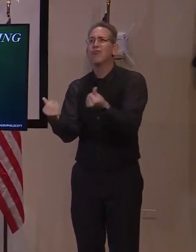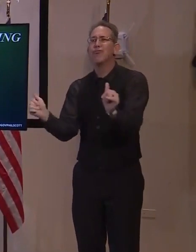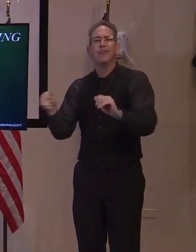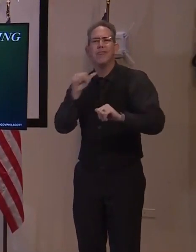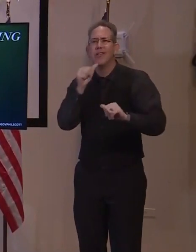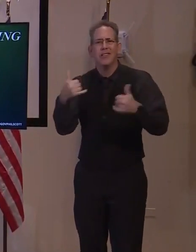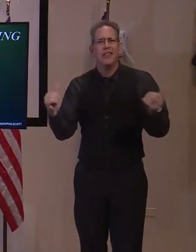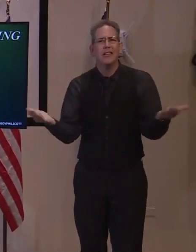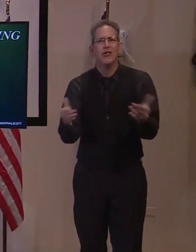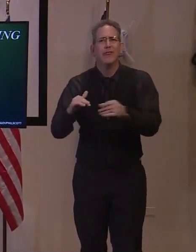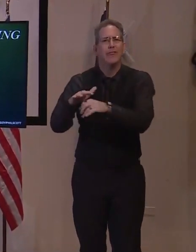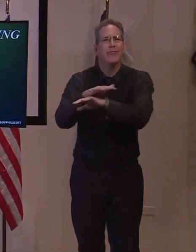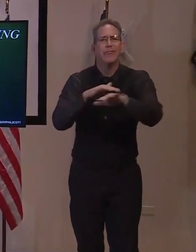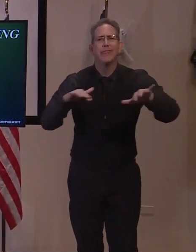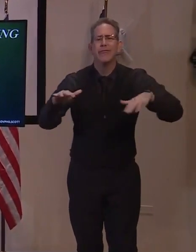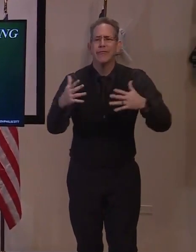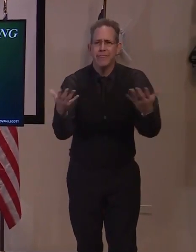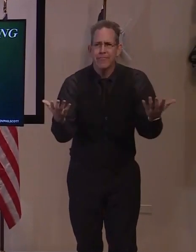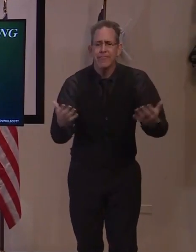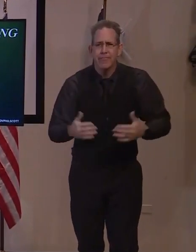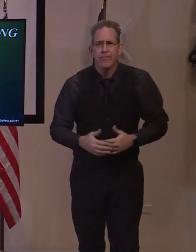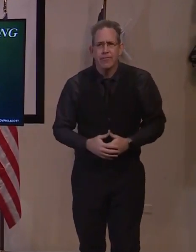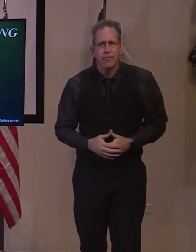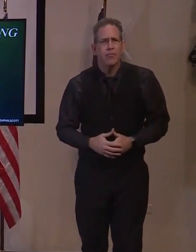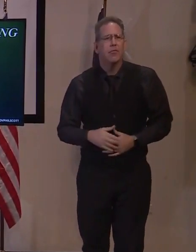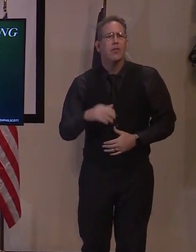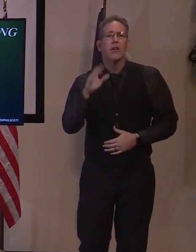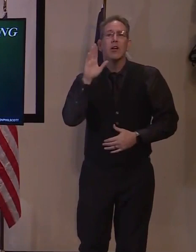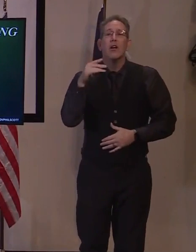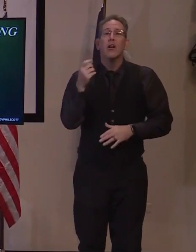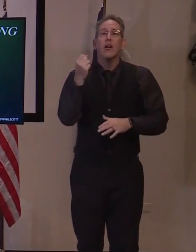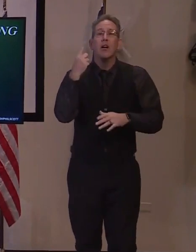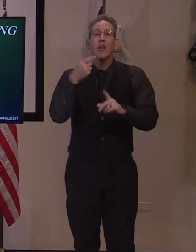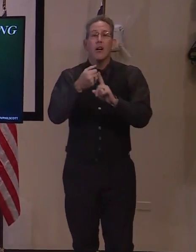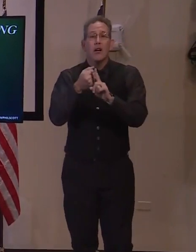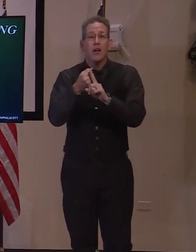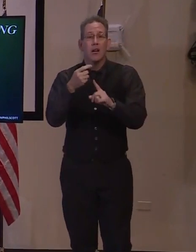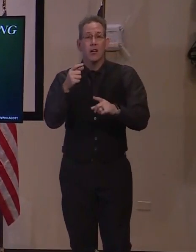The good news is because of our highest in the nation vaccination rate, as the